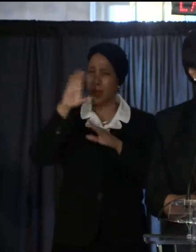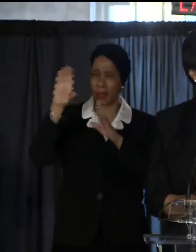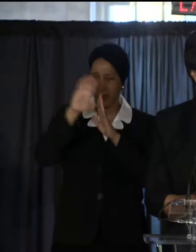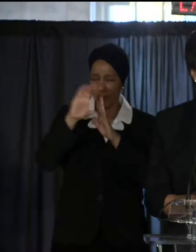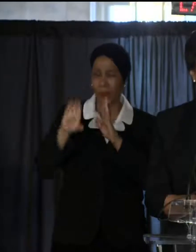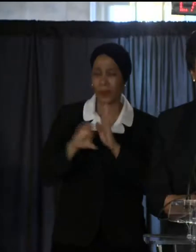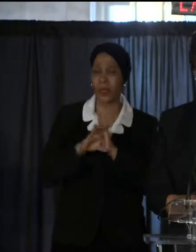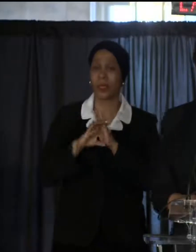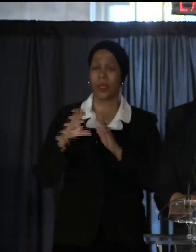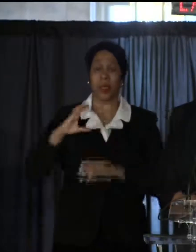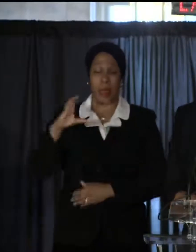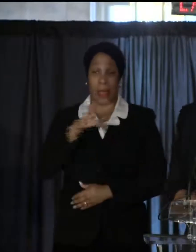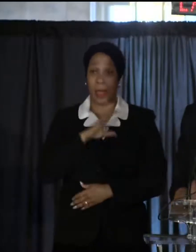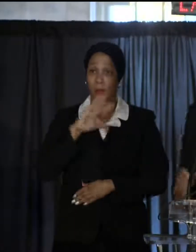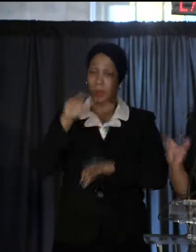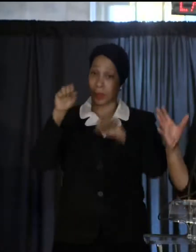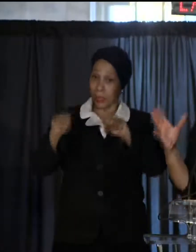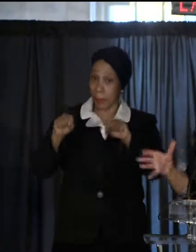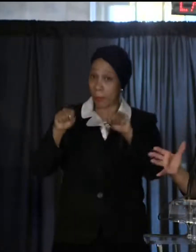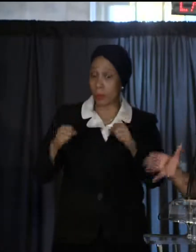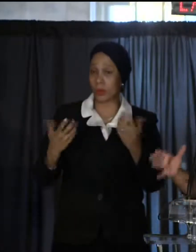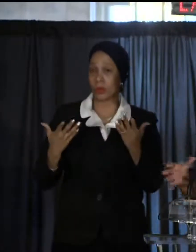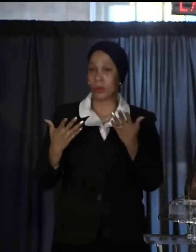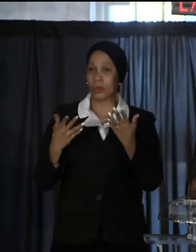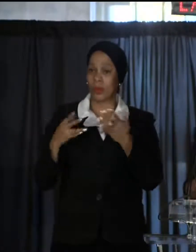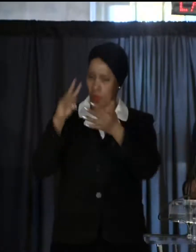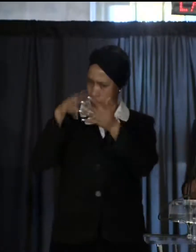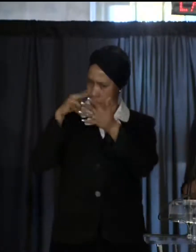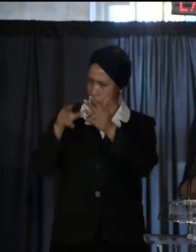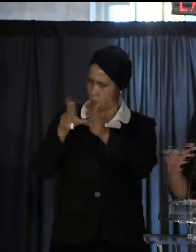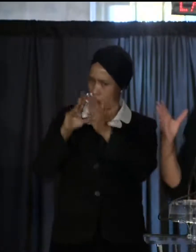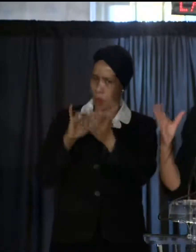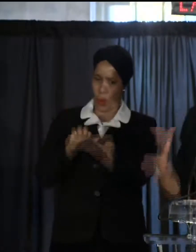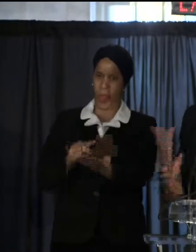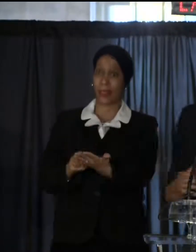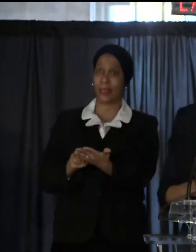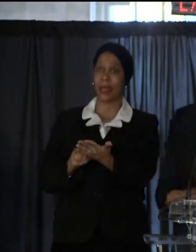COUNCIL WAS ABLE TO LOOK AT THAT CONSTITUTION AND THE VOTERS WERE